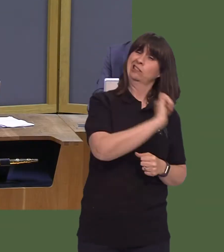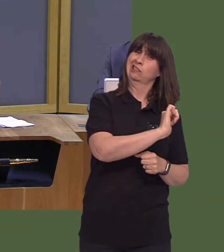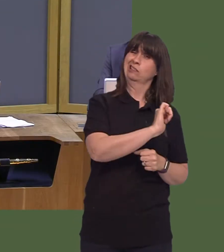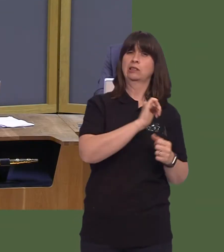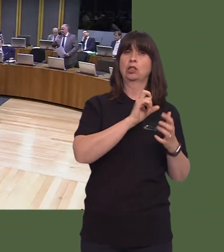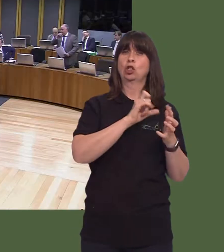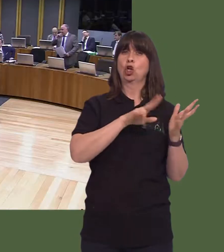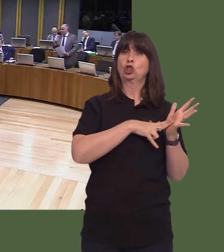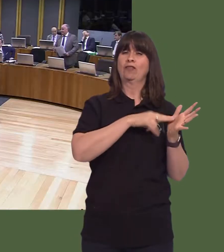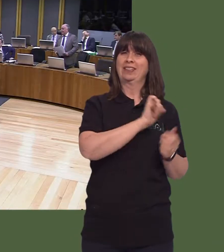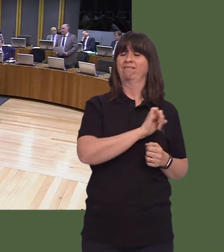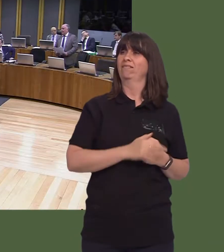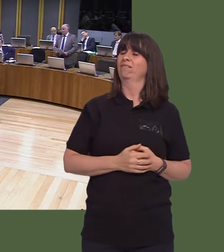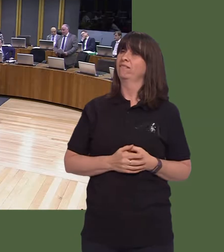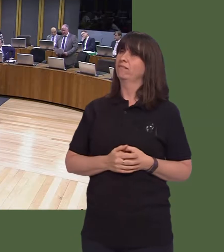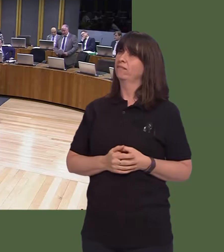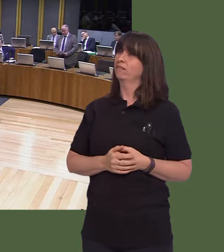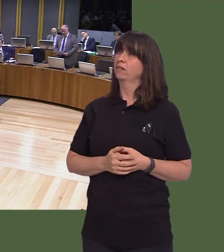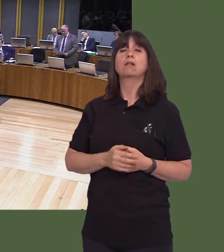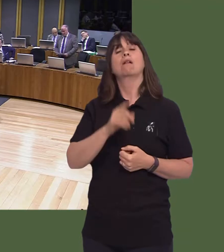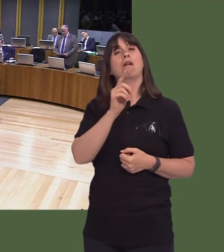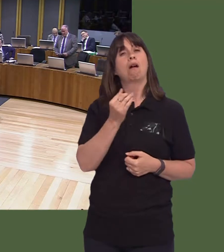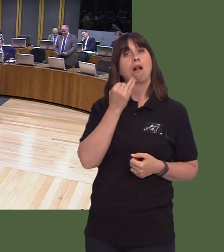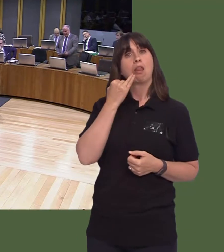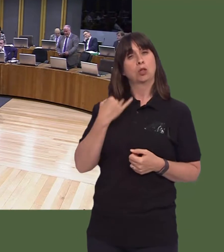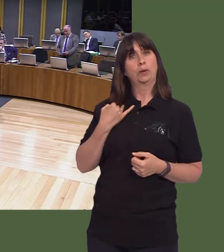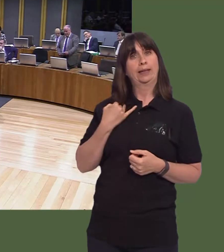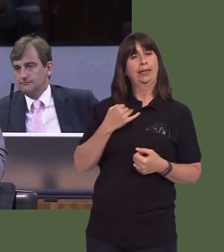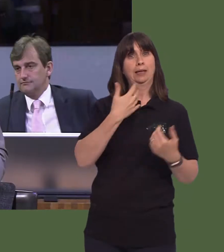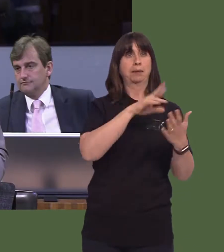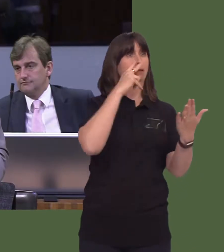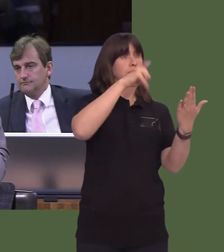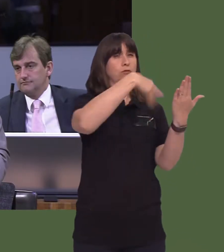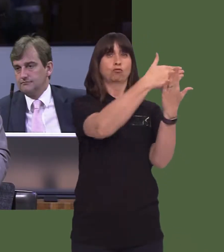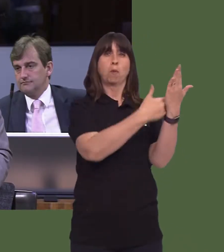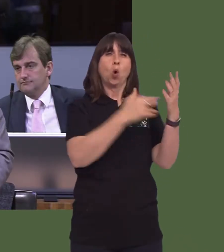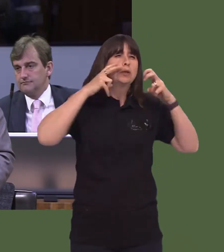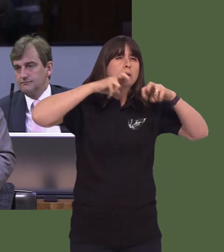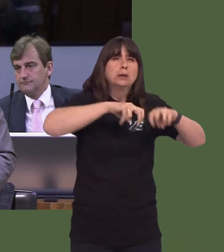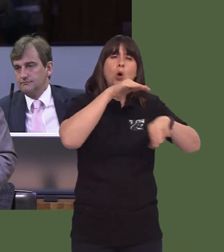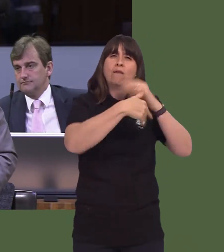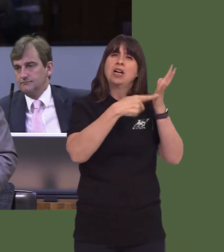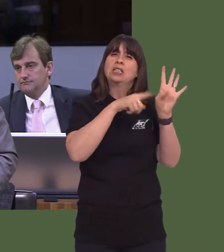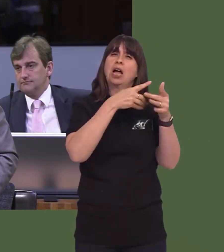Davies. Andrew RT Davies AM: Thank you, Presiding Officer. First Minister, last week, we had the report into Tawel Fan up in north Wales, and many